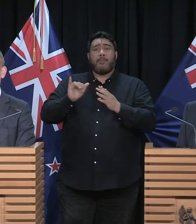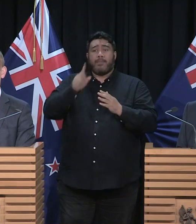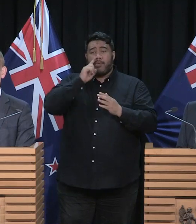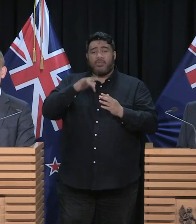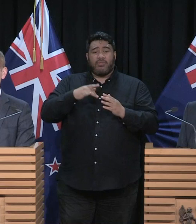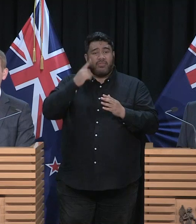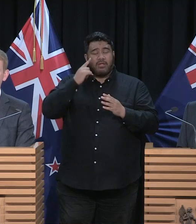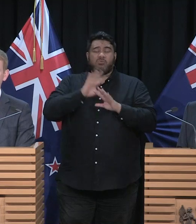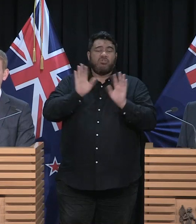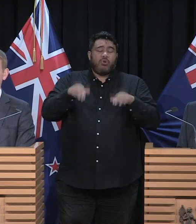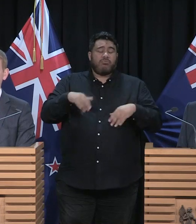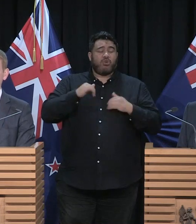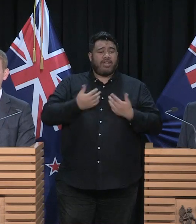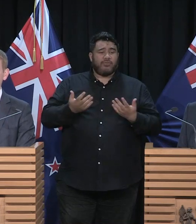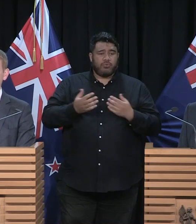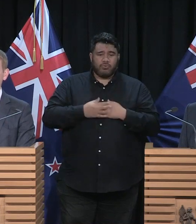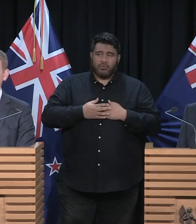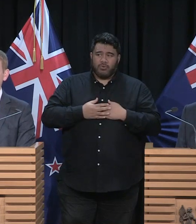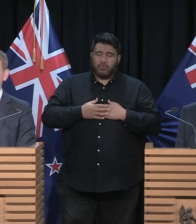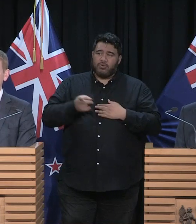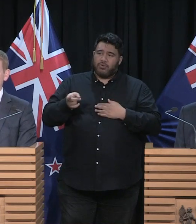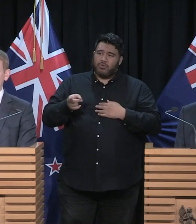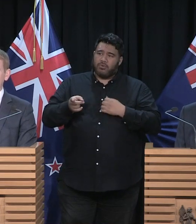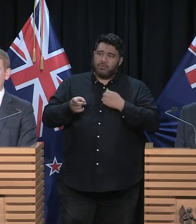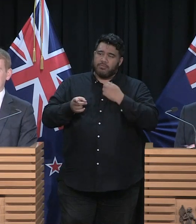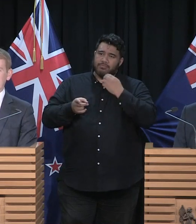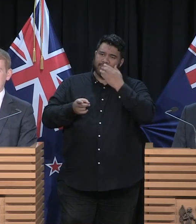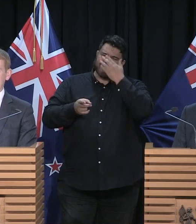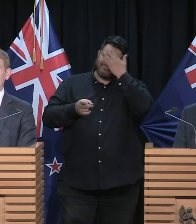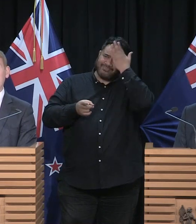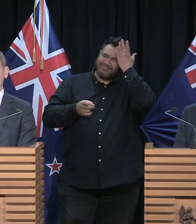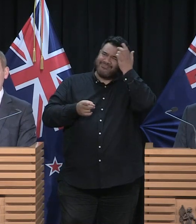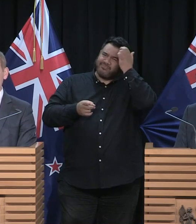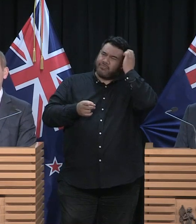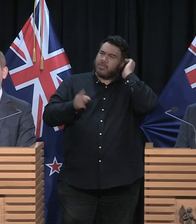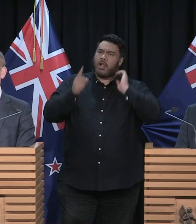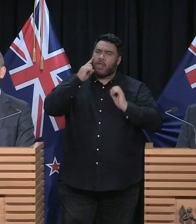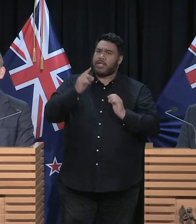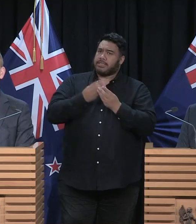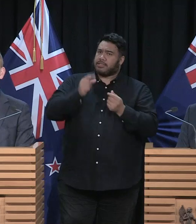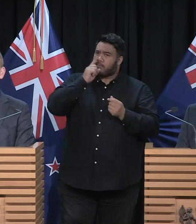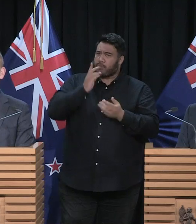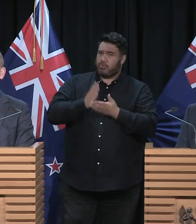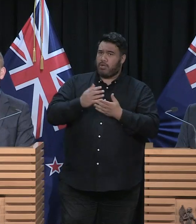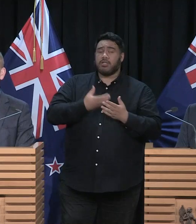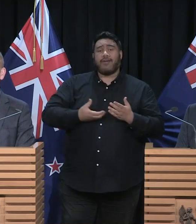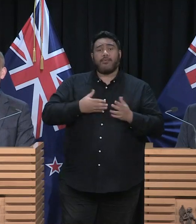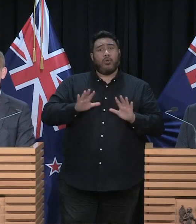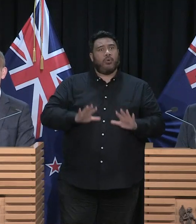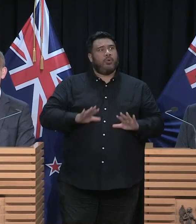that why you think people are not wanting to take it up?